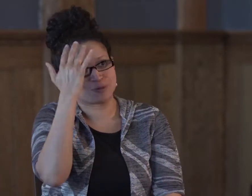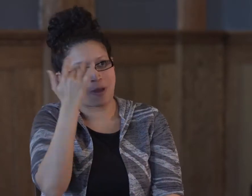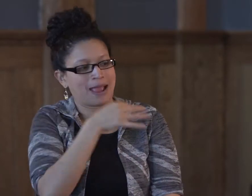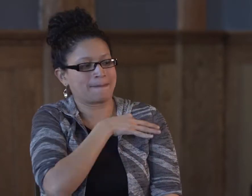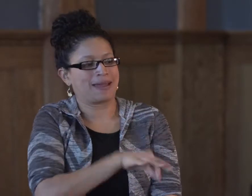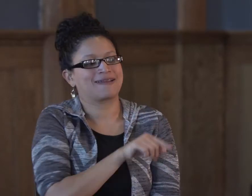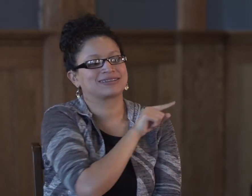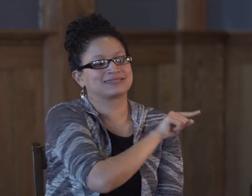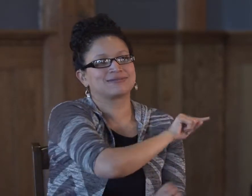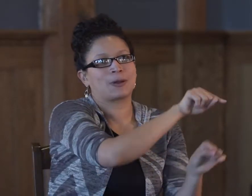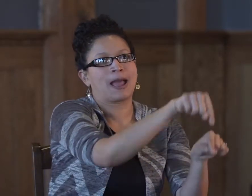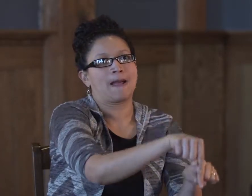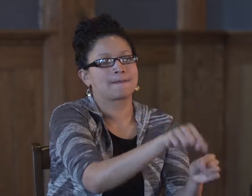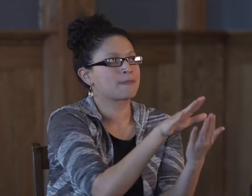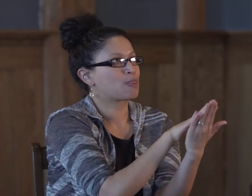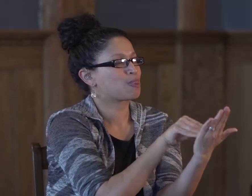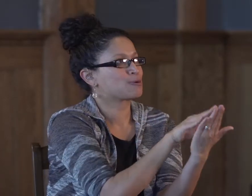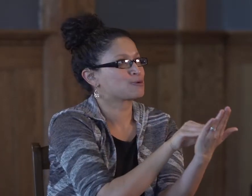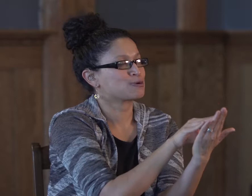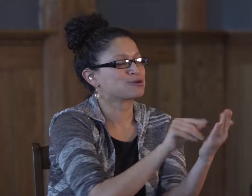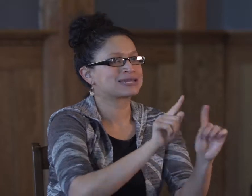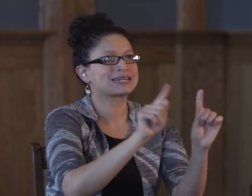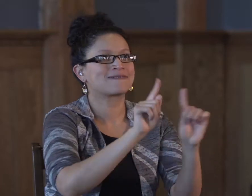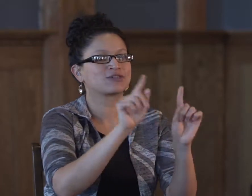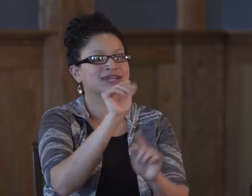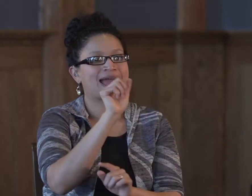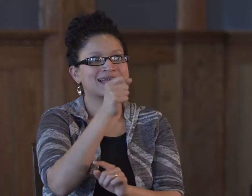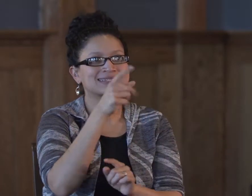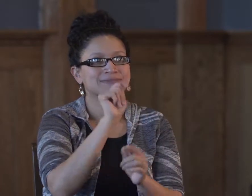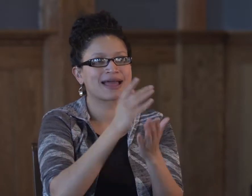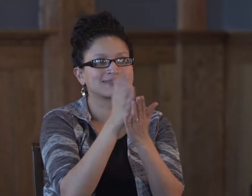the faith community is safe, and it benefits us and our entire community to have those